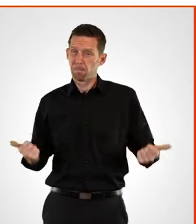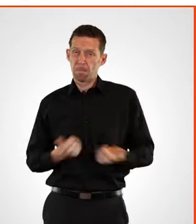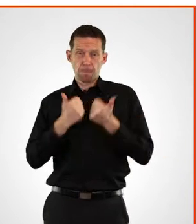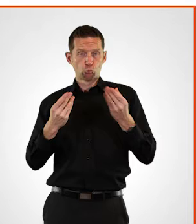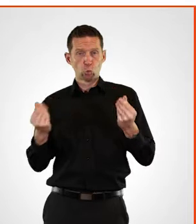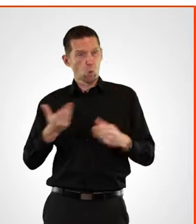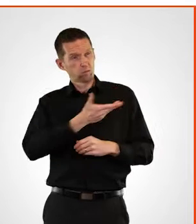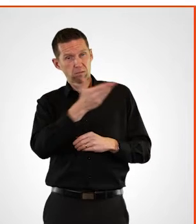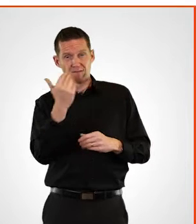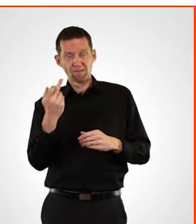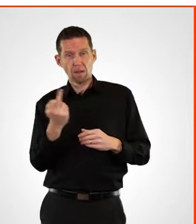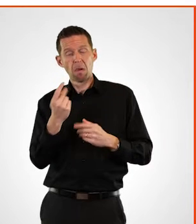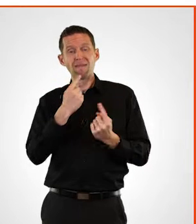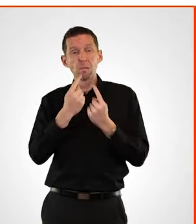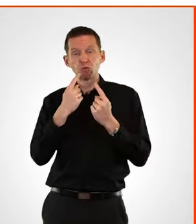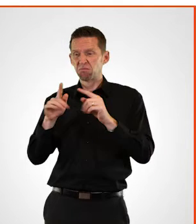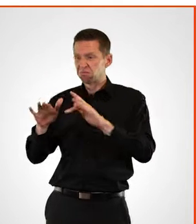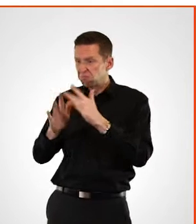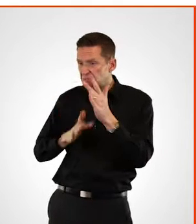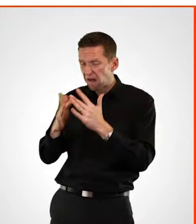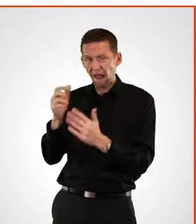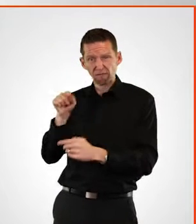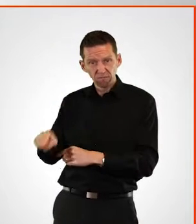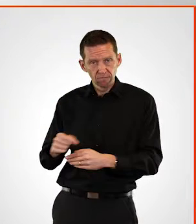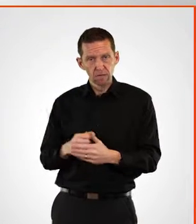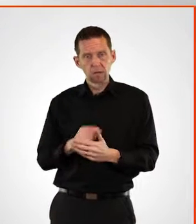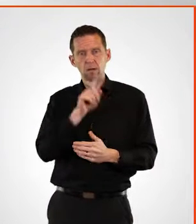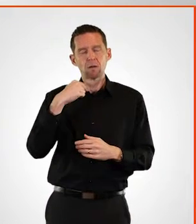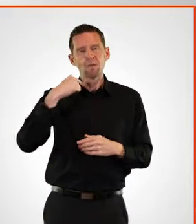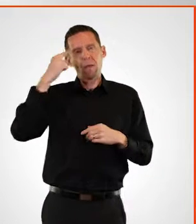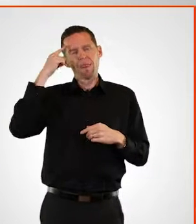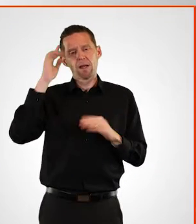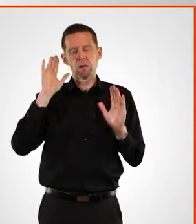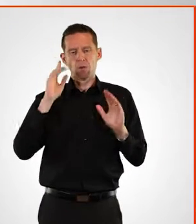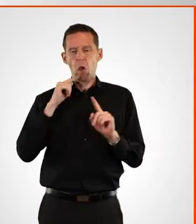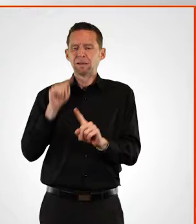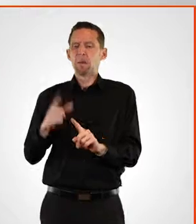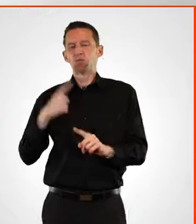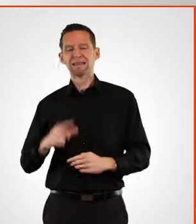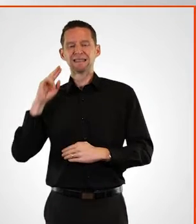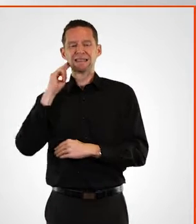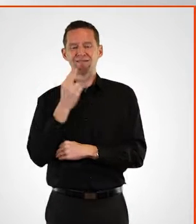There are a lot of resources available online. We just have to get out of thinking that this is a deaf issue